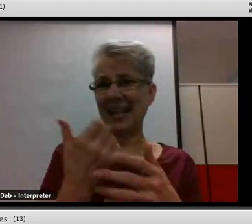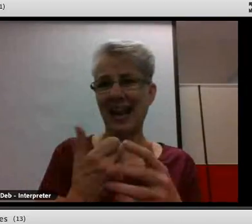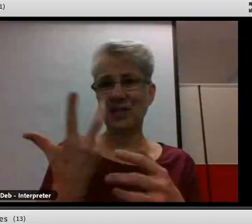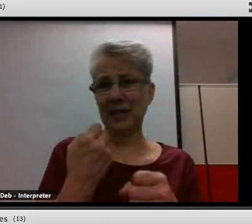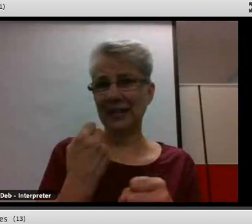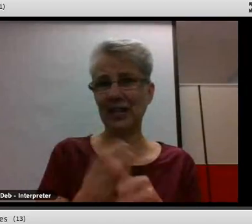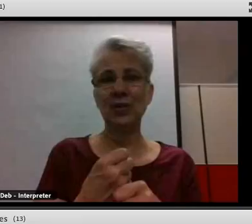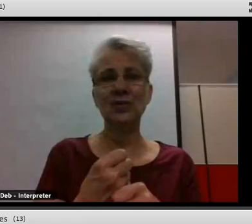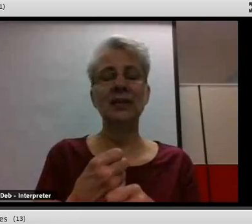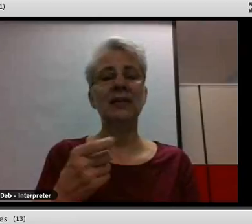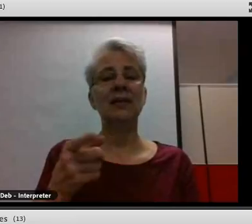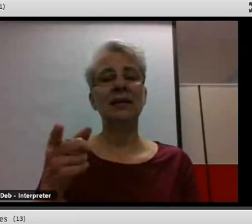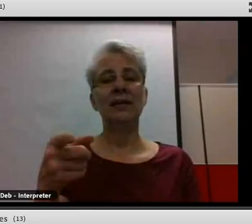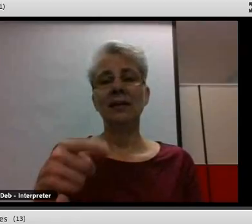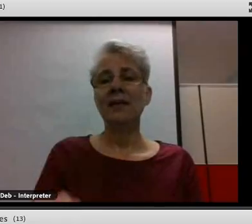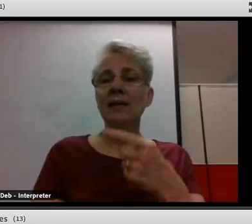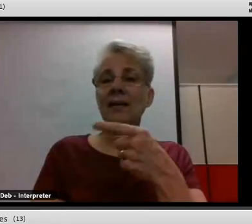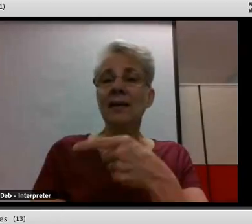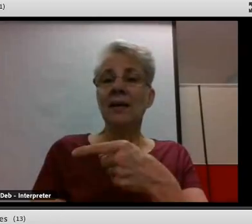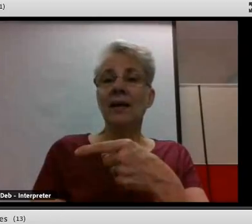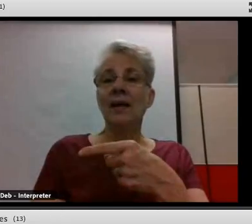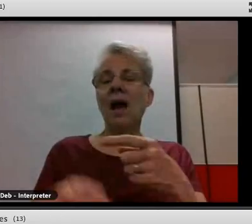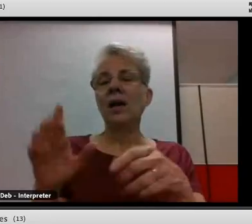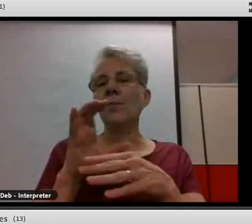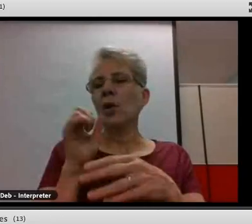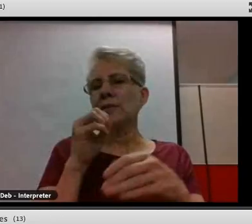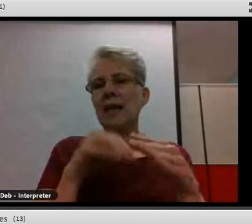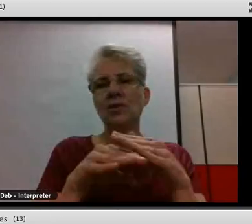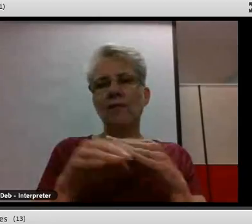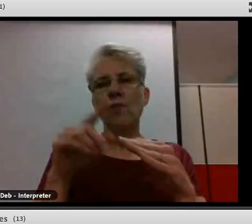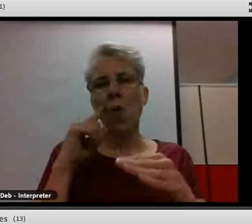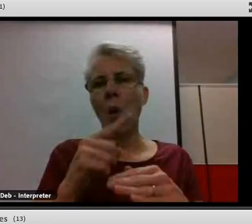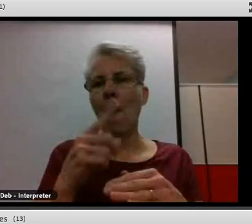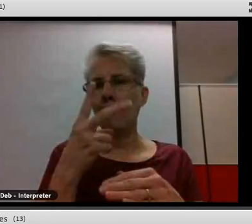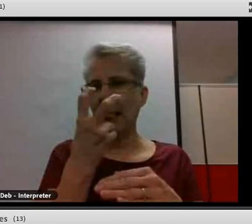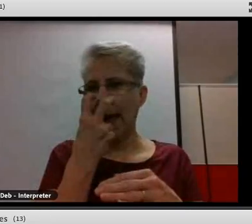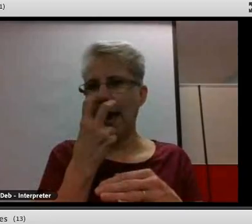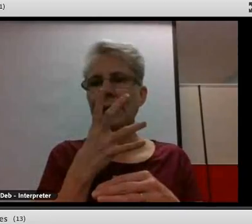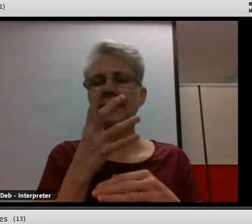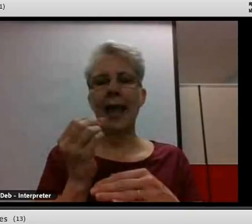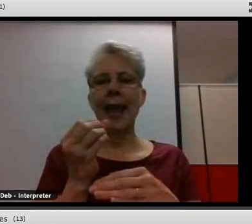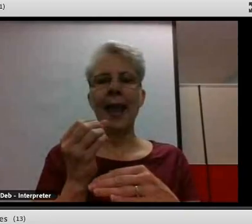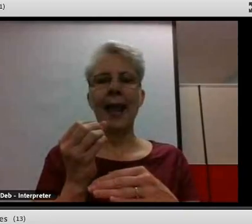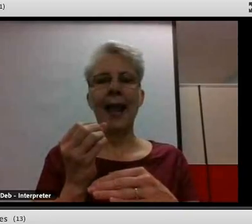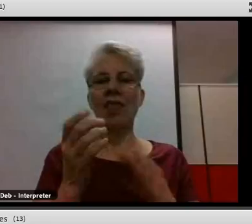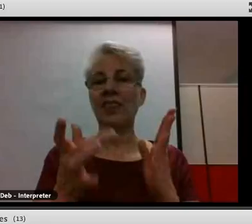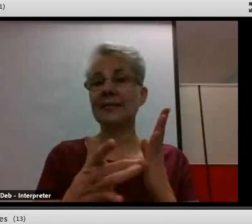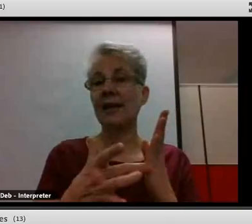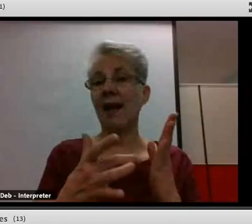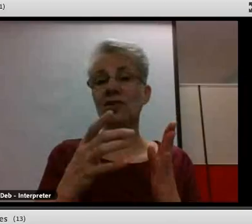So if you're designing something from scratch from the beginning, again, things like sidewalks with curb cuts,